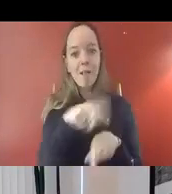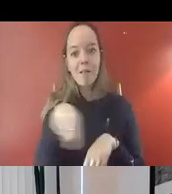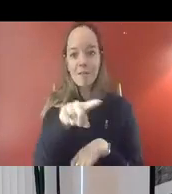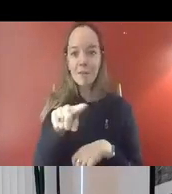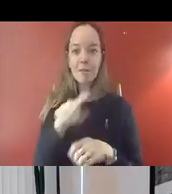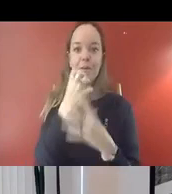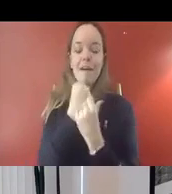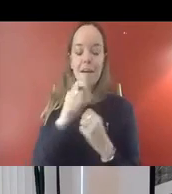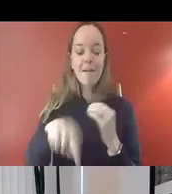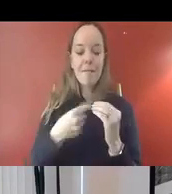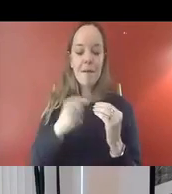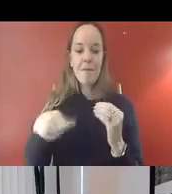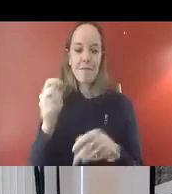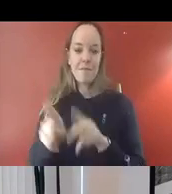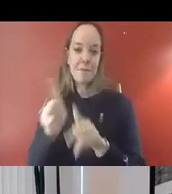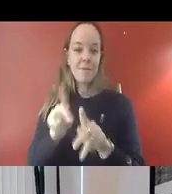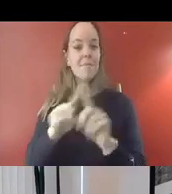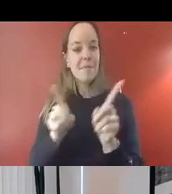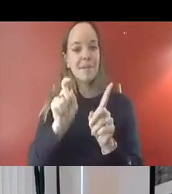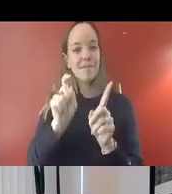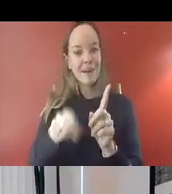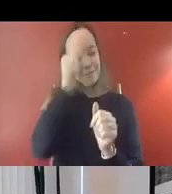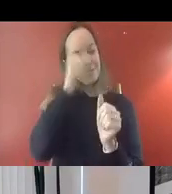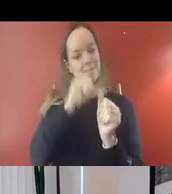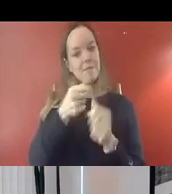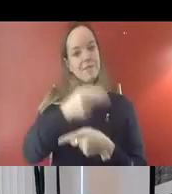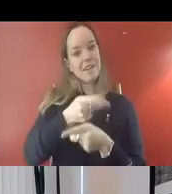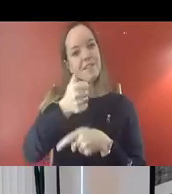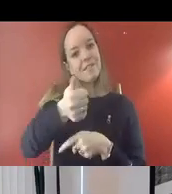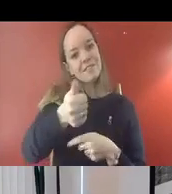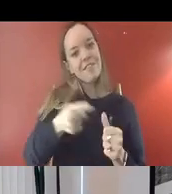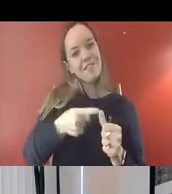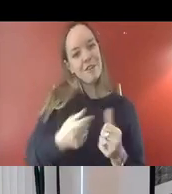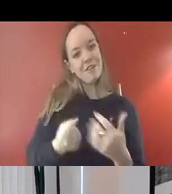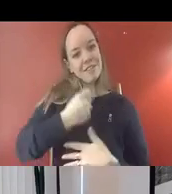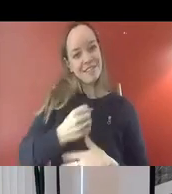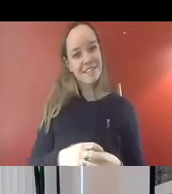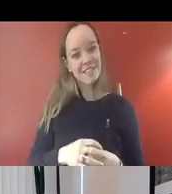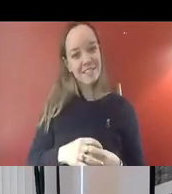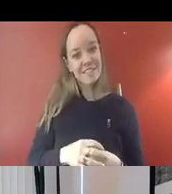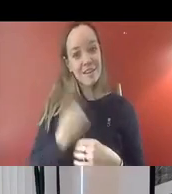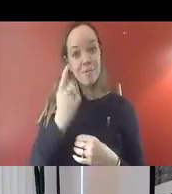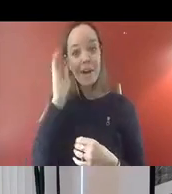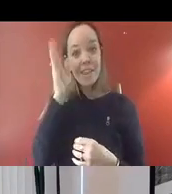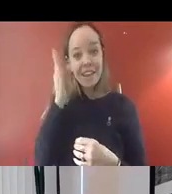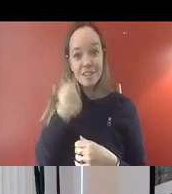take care of yourself first. We had a all care about everybody else. So please lecture that we gave years ago that said take care of yourself first. We had a you have to put your own mask on first lecture that we gave years ago that said